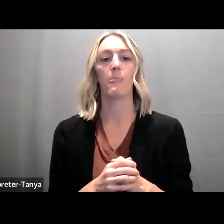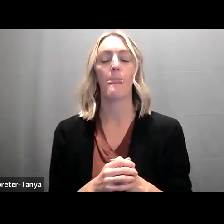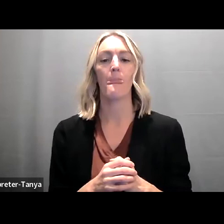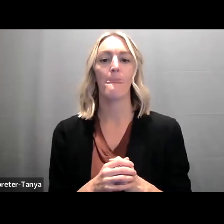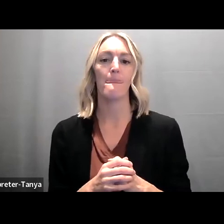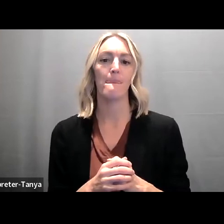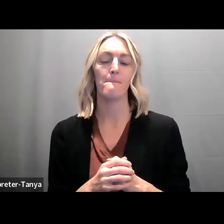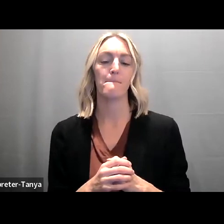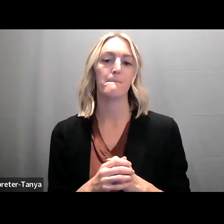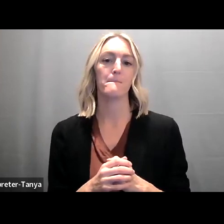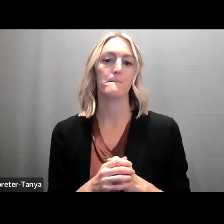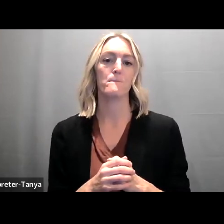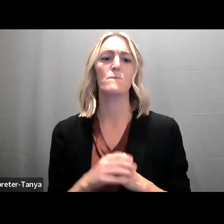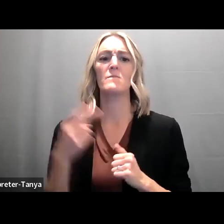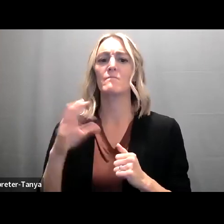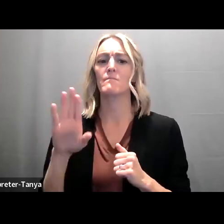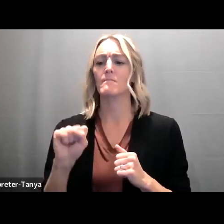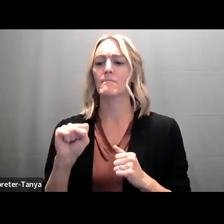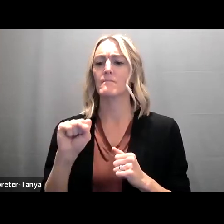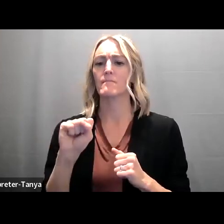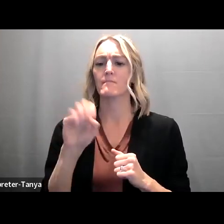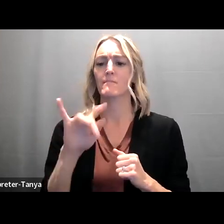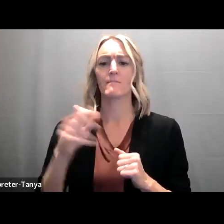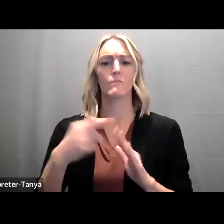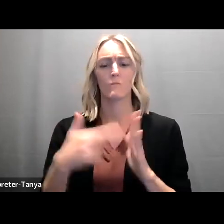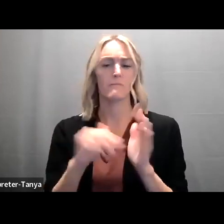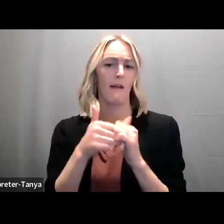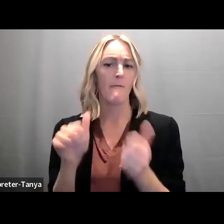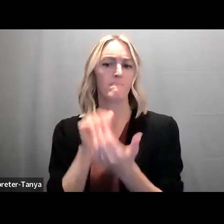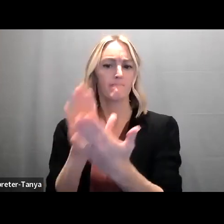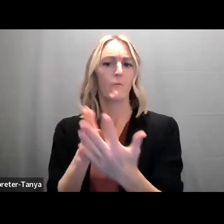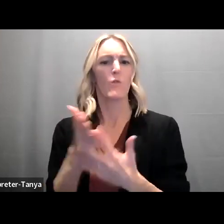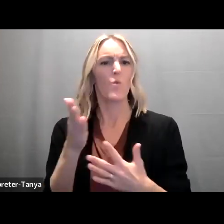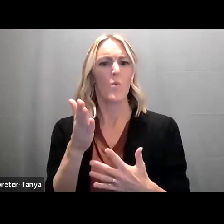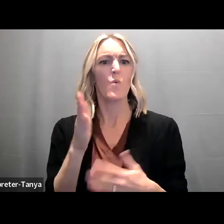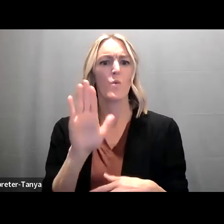How is the HCBS setting rule being addressed through priorities and objectives of your P & A.